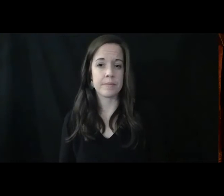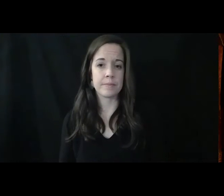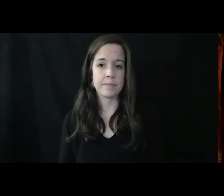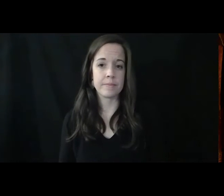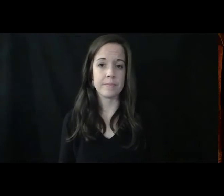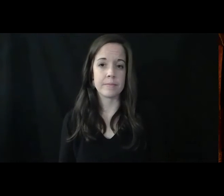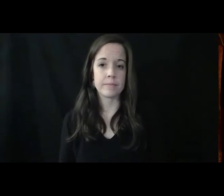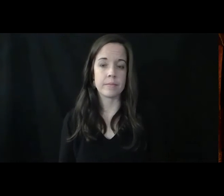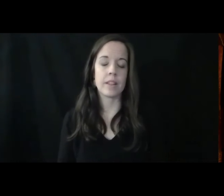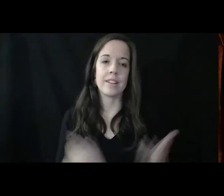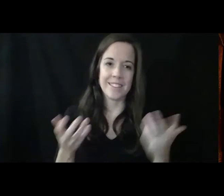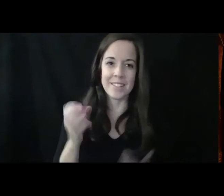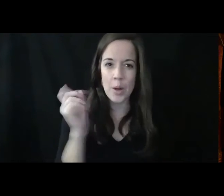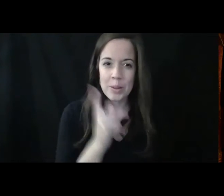So, haha, they’re a mouthful.